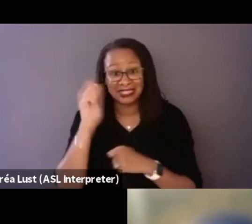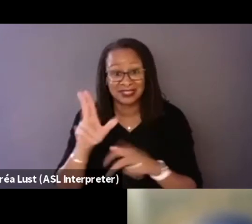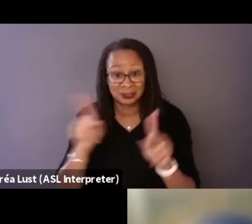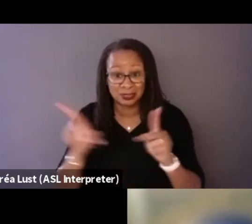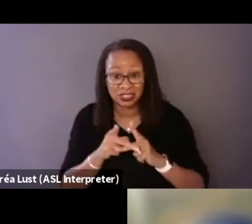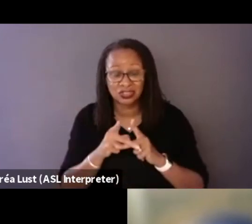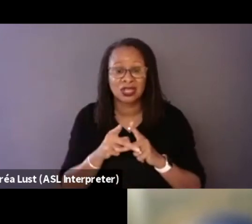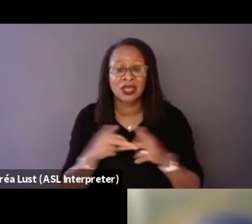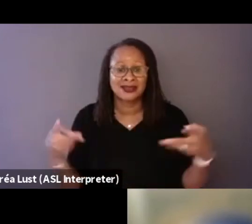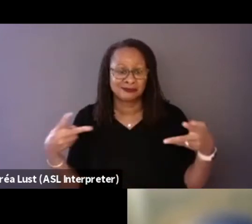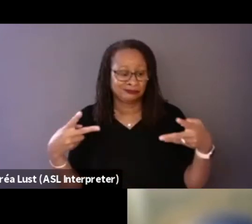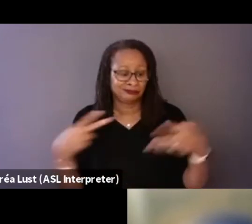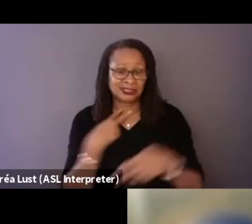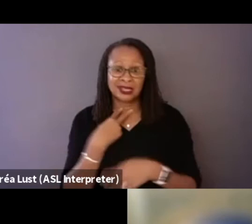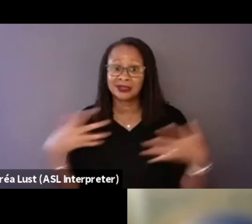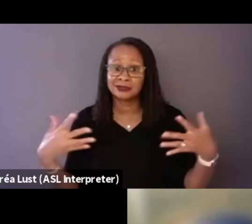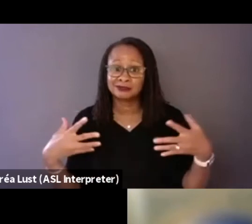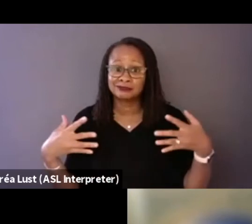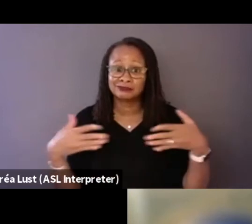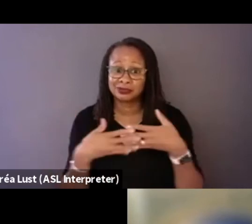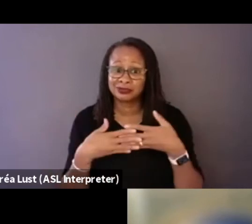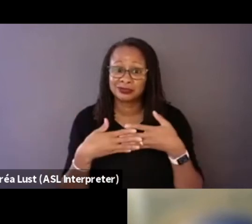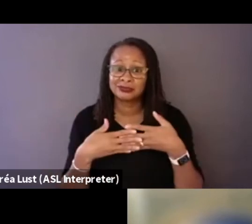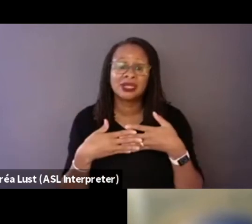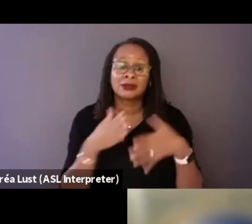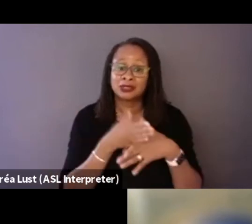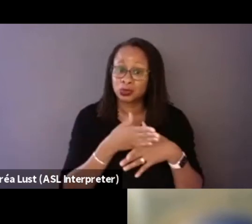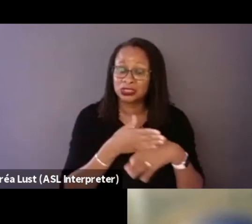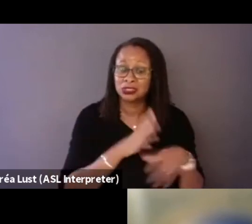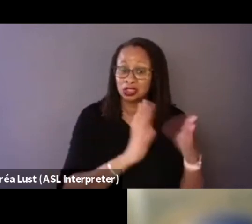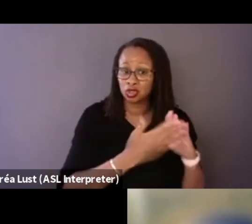caught in between the community and the school board